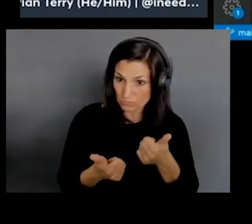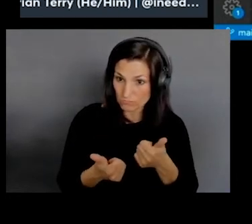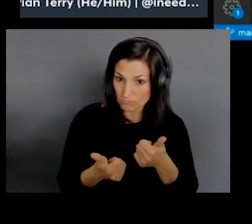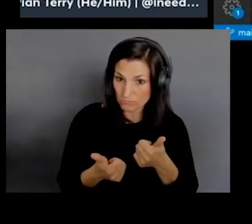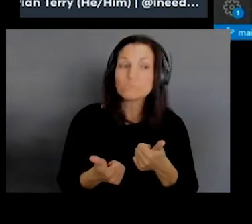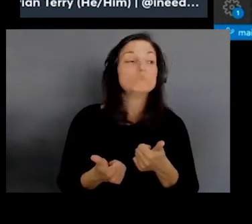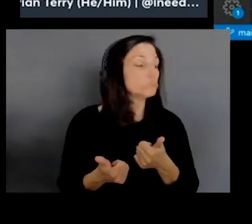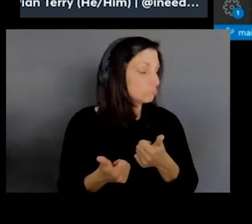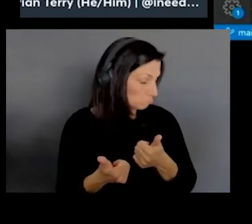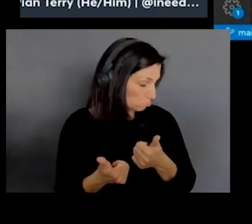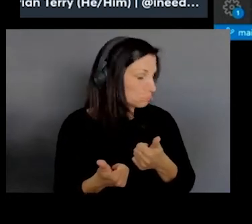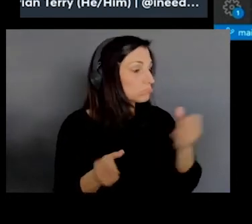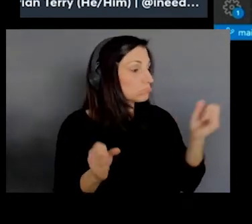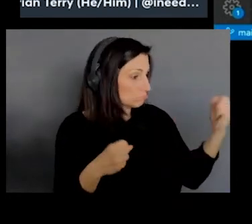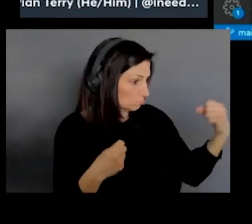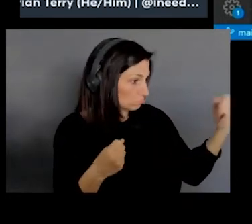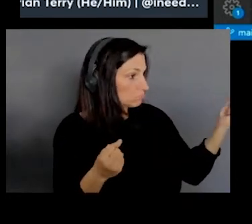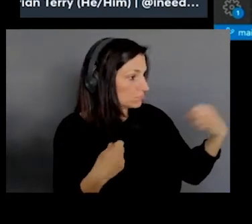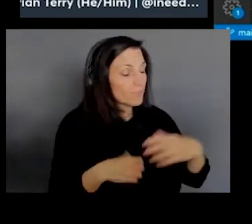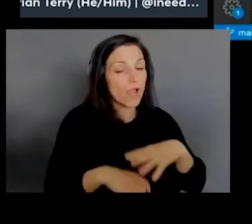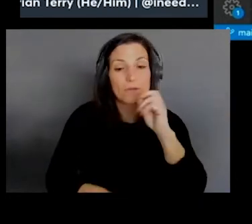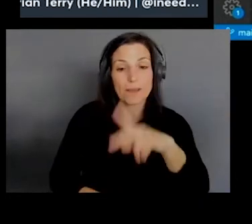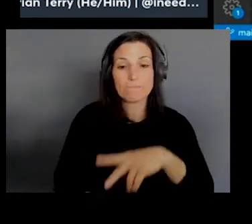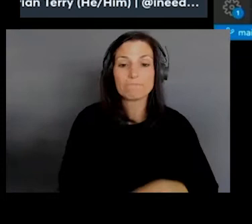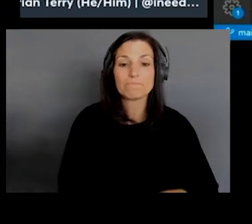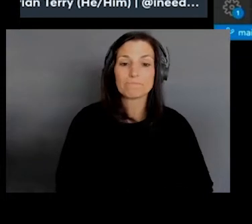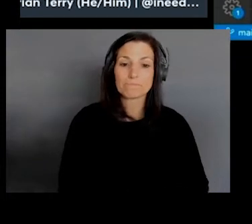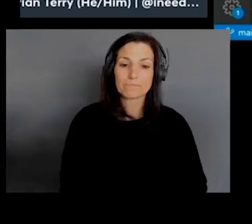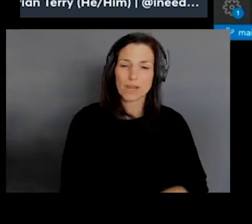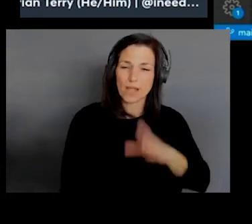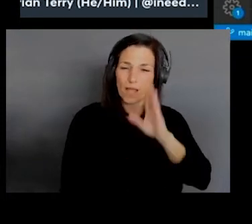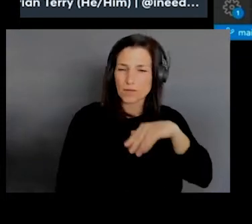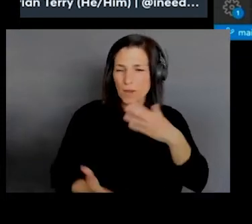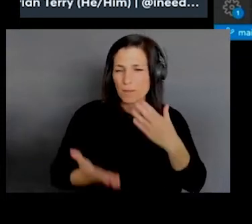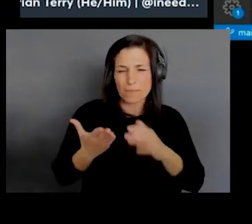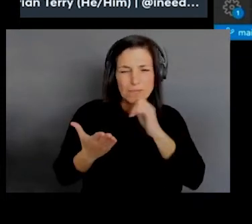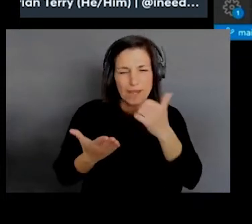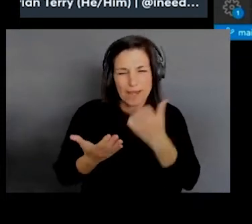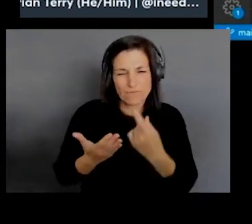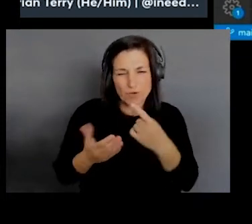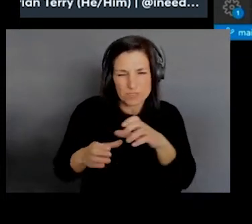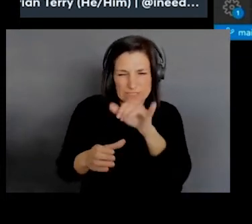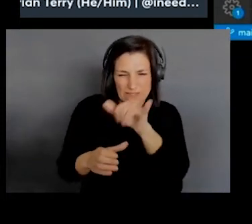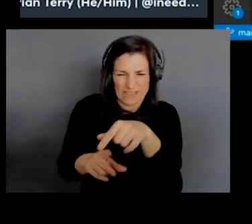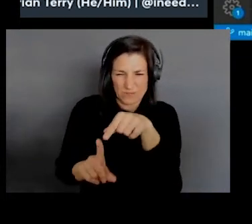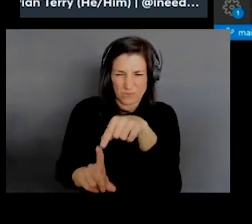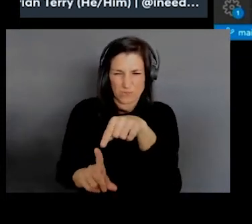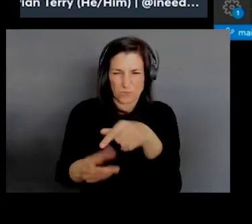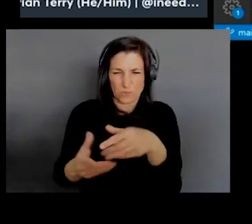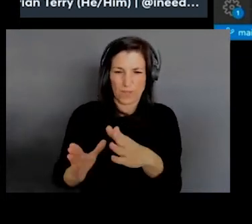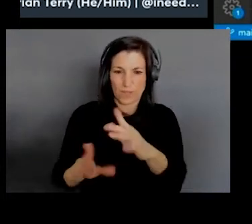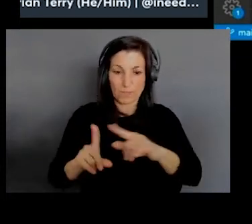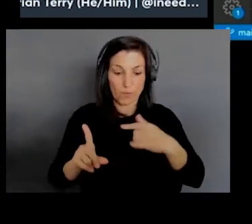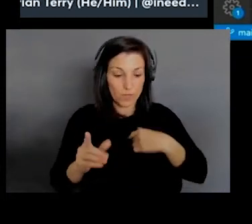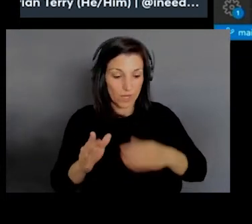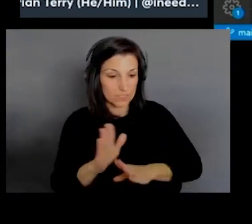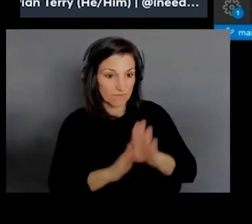So again, I know that maybe not everyone does it this way. When I develop my application, I'm pretty explicit about everything.